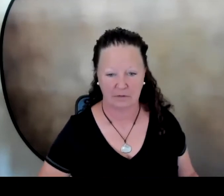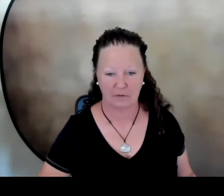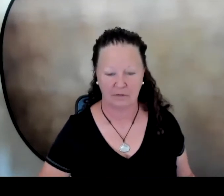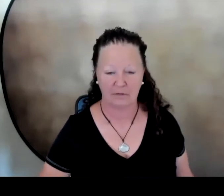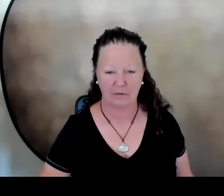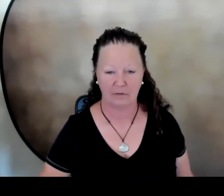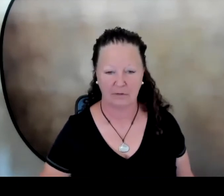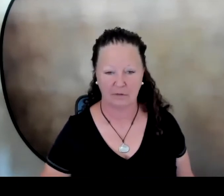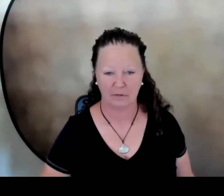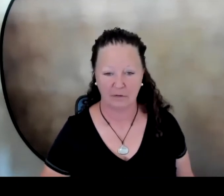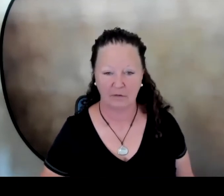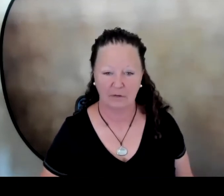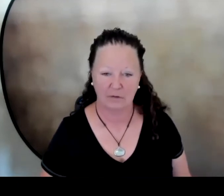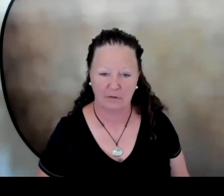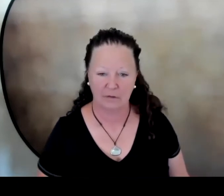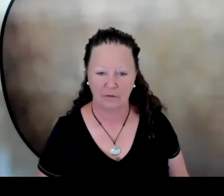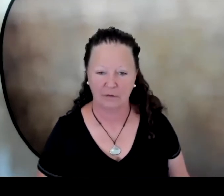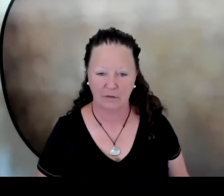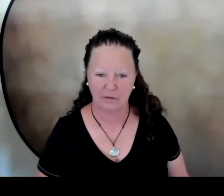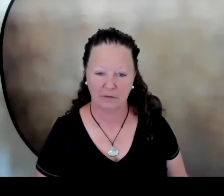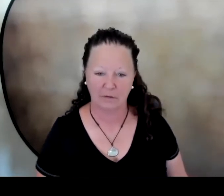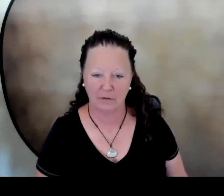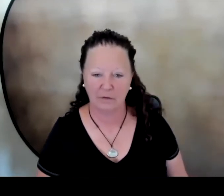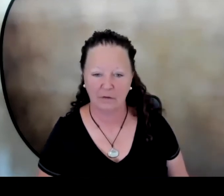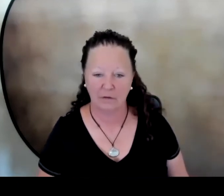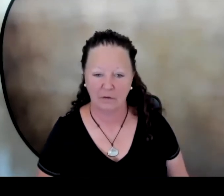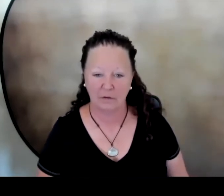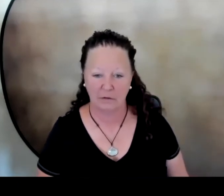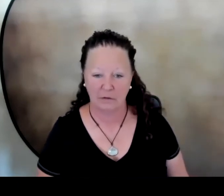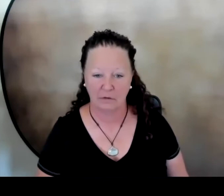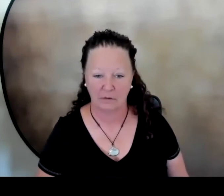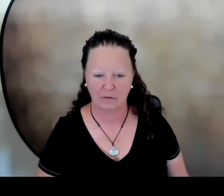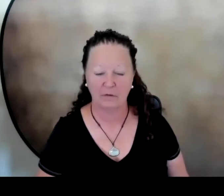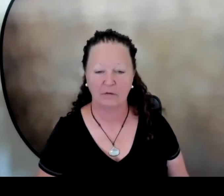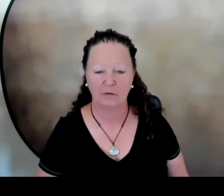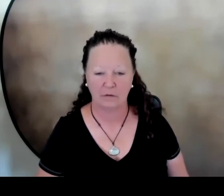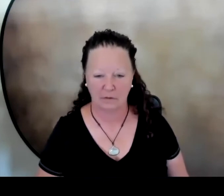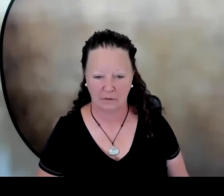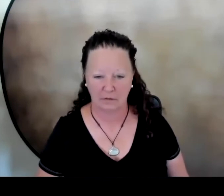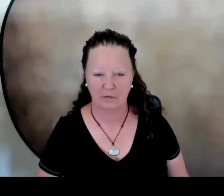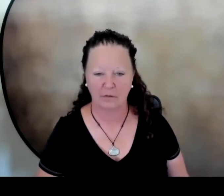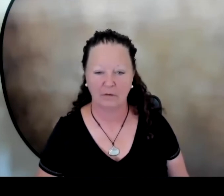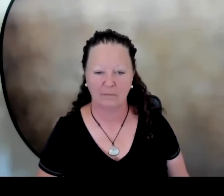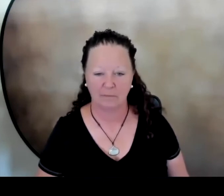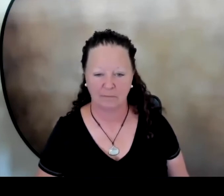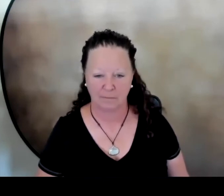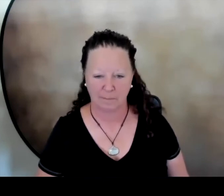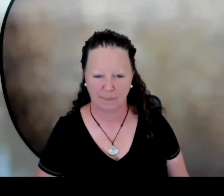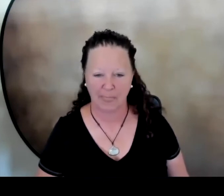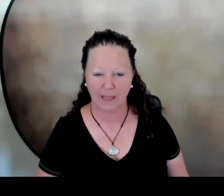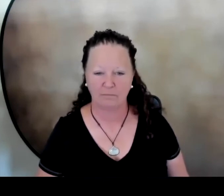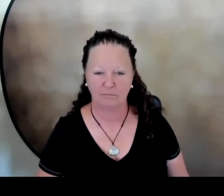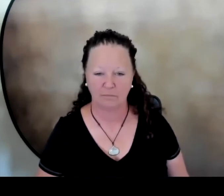However you want them, you can prepare the other things, the other toppings as you like.